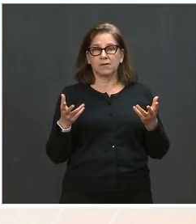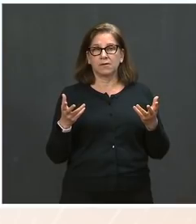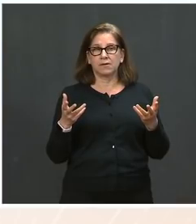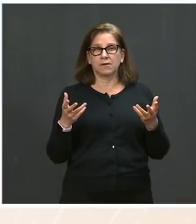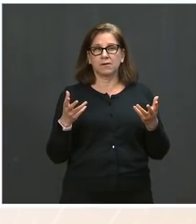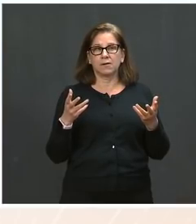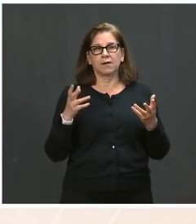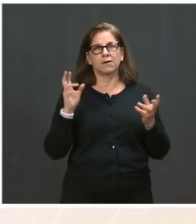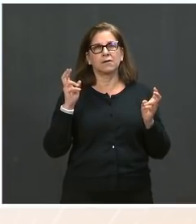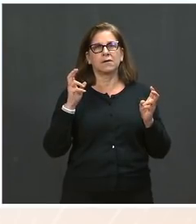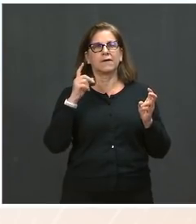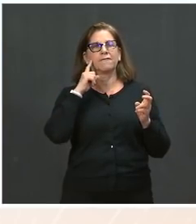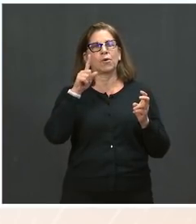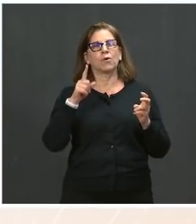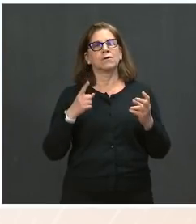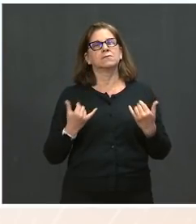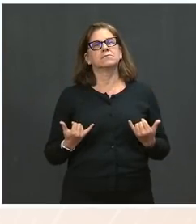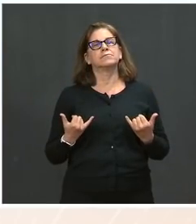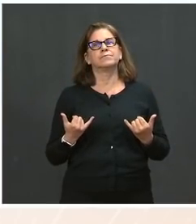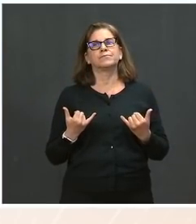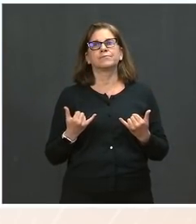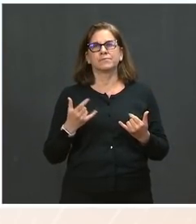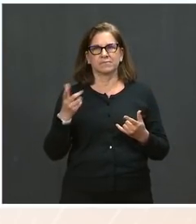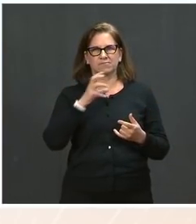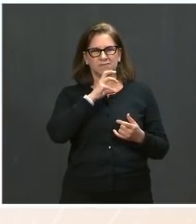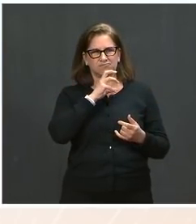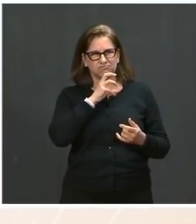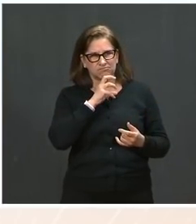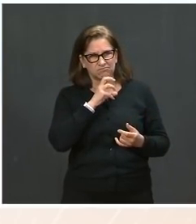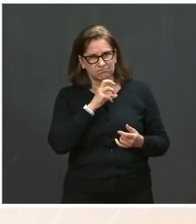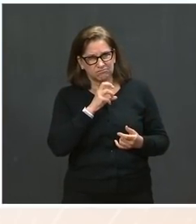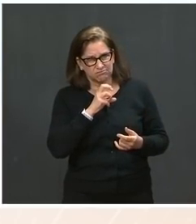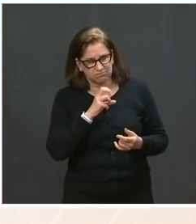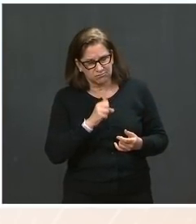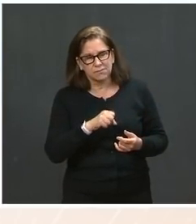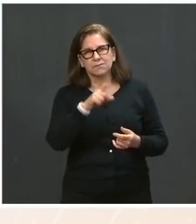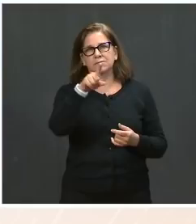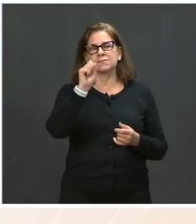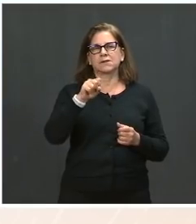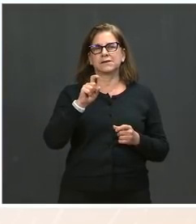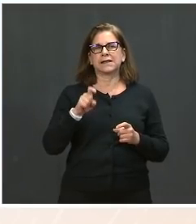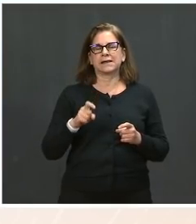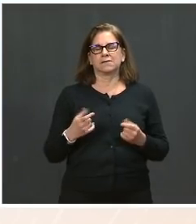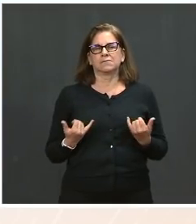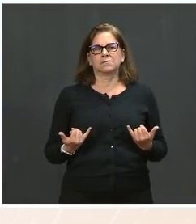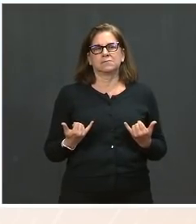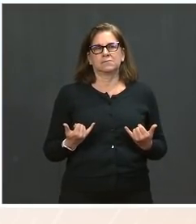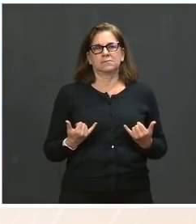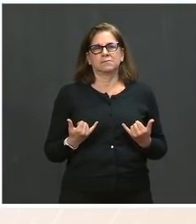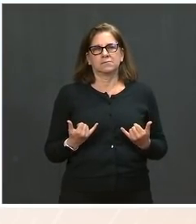the nation's nuclear arsenal. We have to keep and maintain the stockpile to make sure that it is safe and effective.